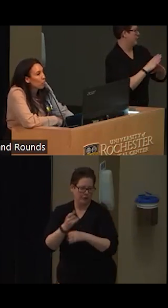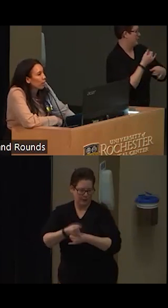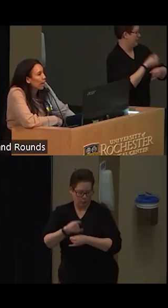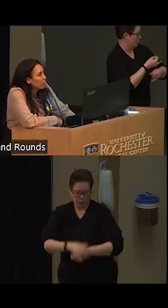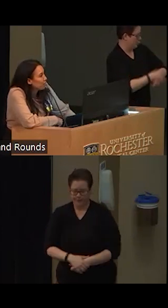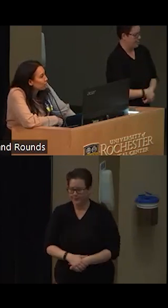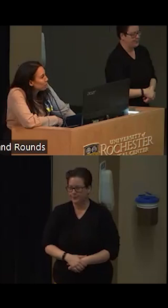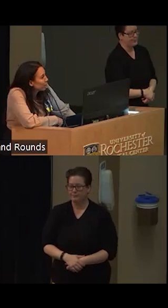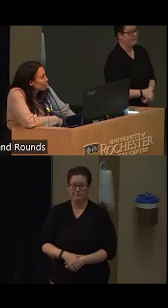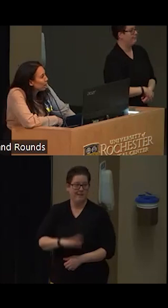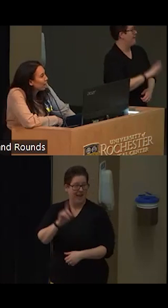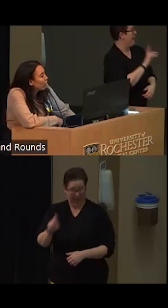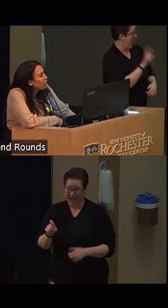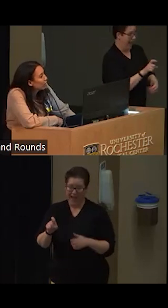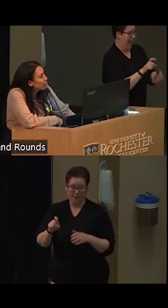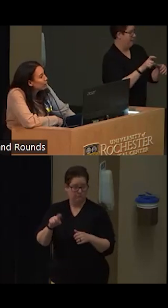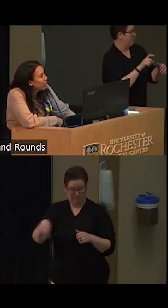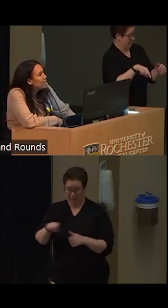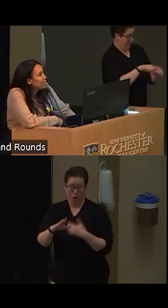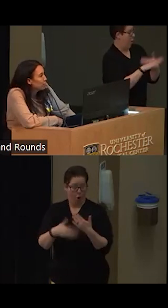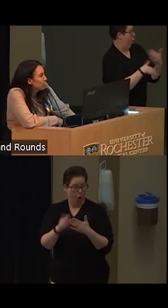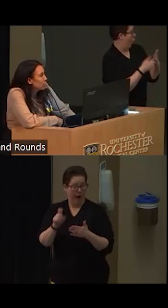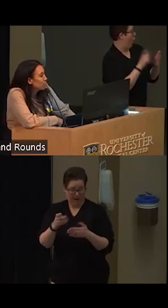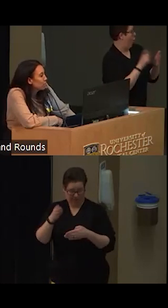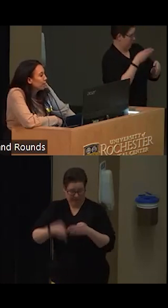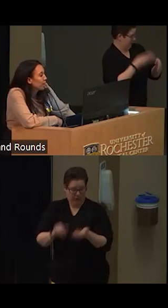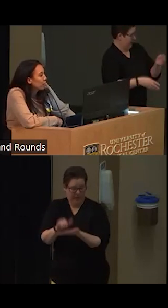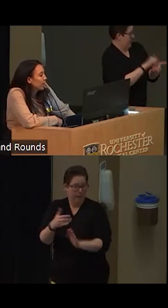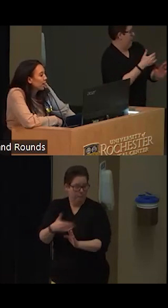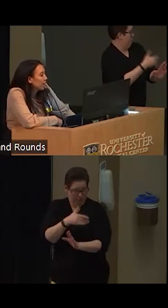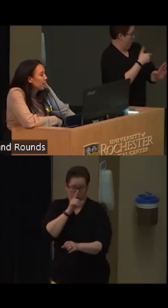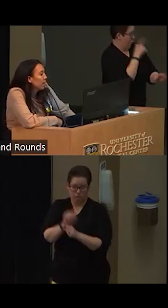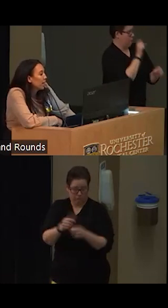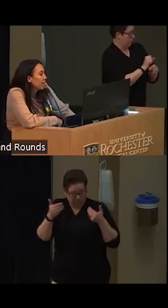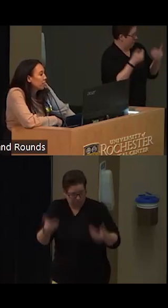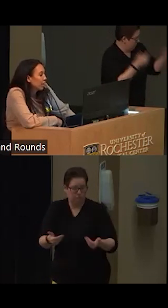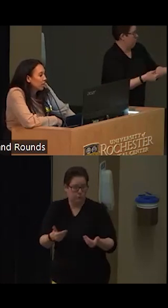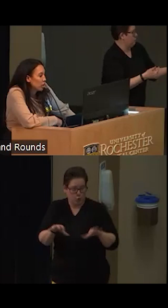of that work had to be completed by all of our disciplines prior to engaging in in the education